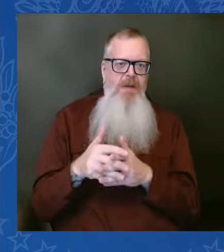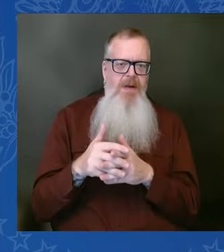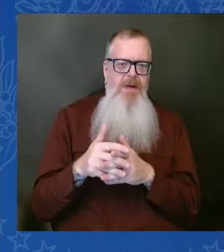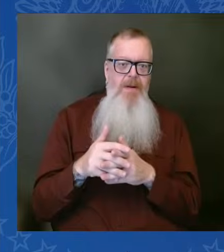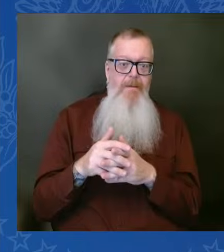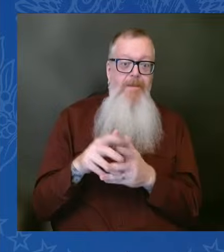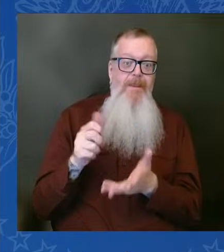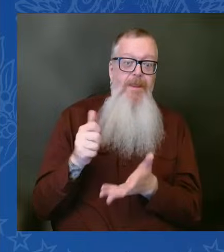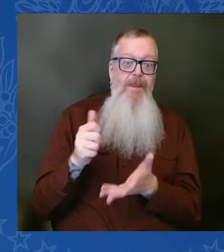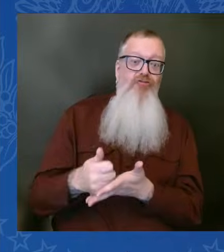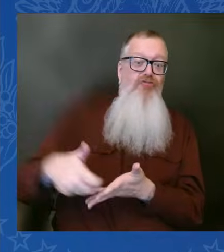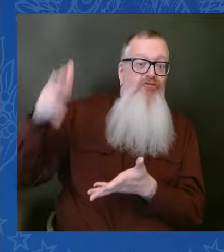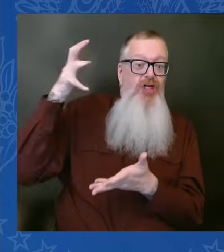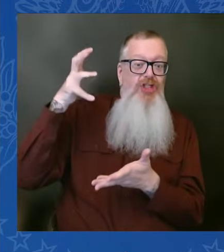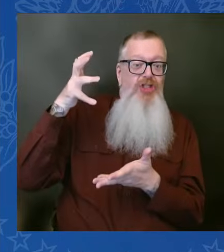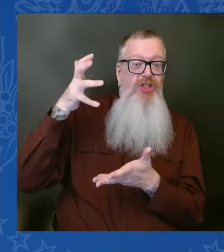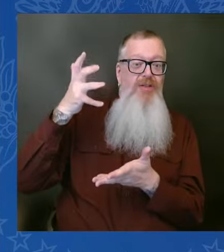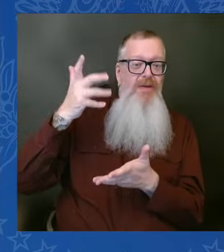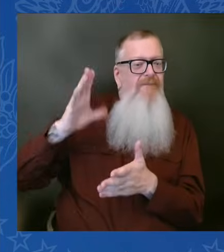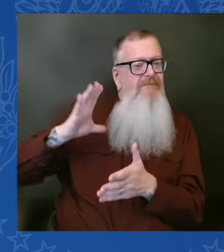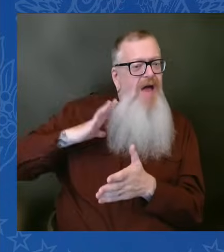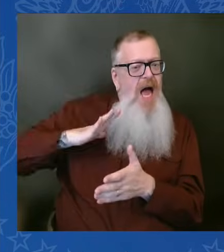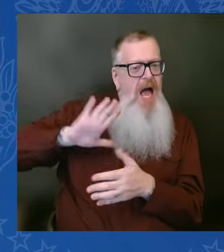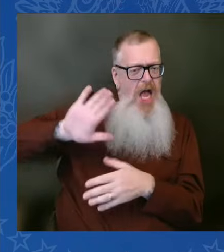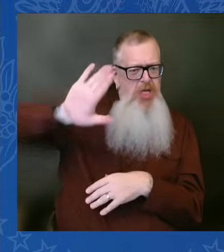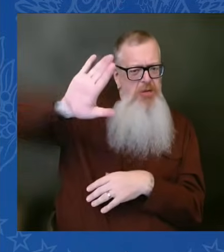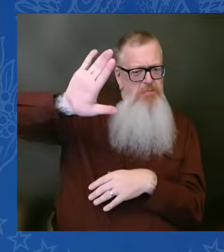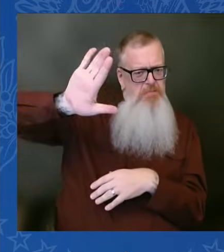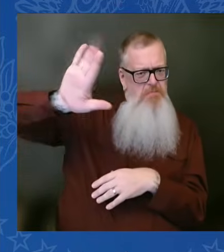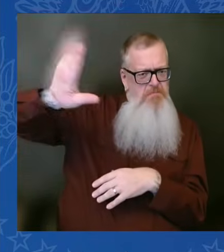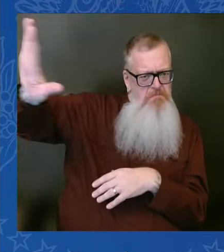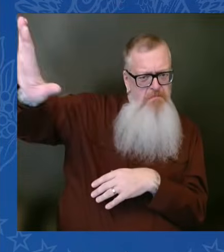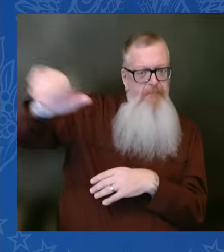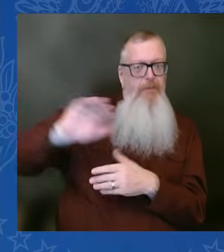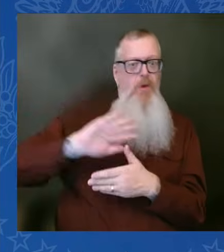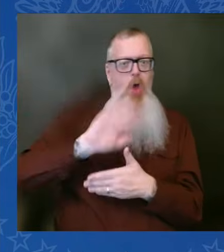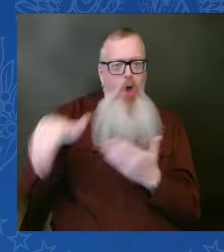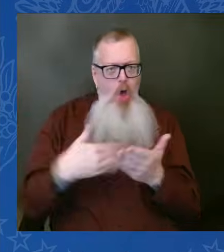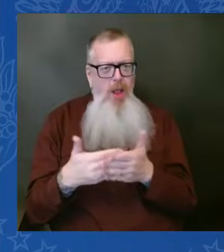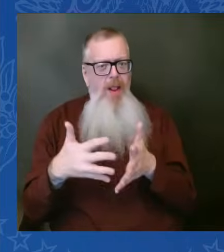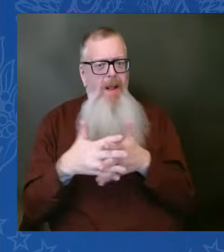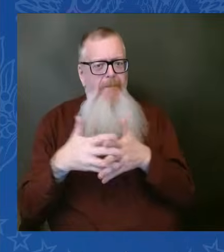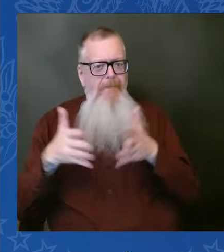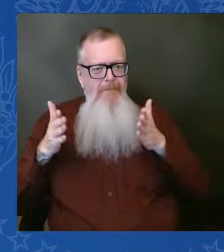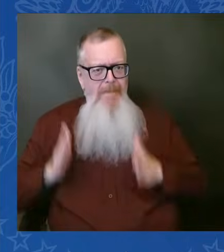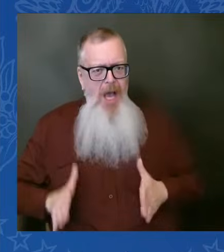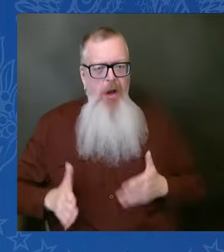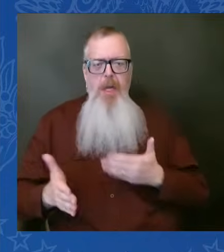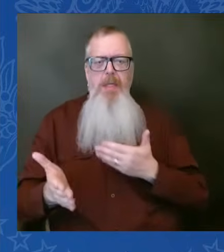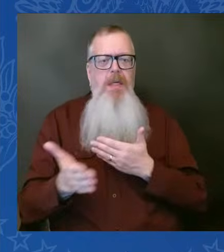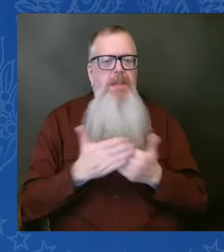and all of America, no matter where they lived, whether they went to college or not. I was determined to restore U.S. leadership